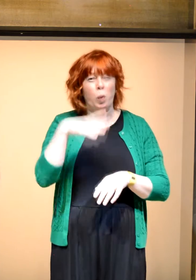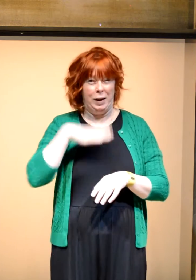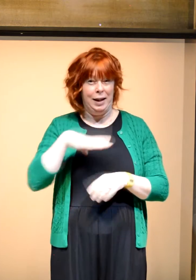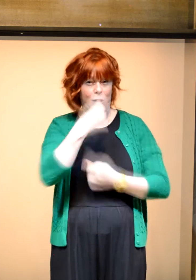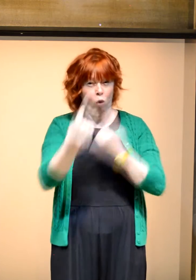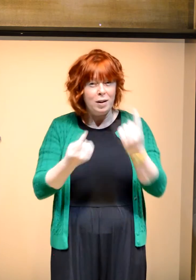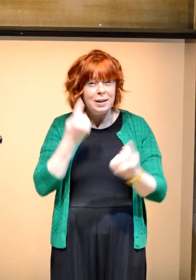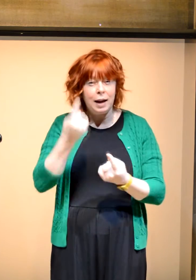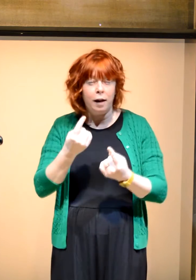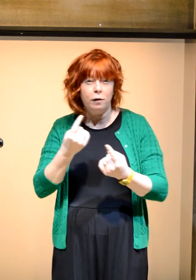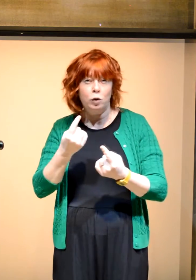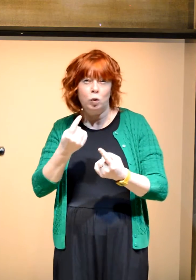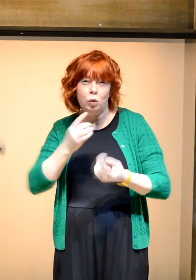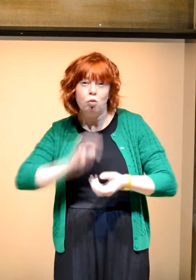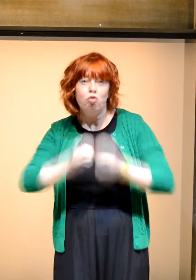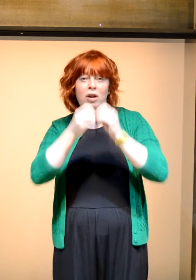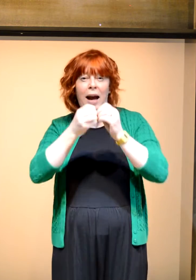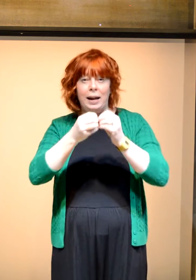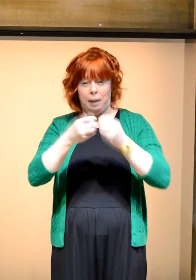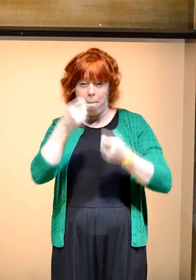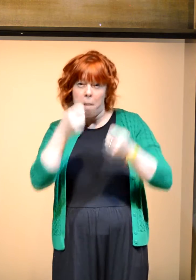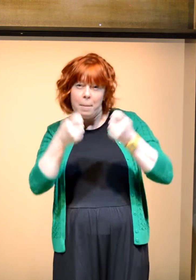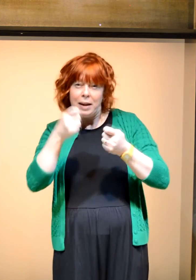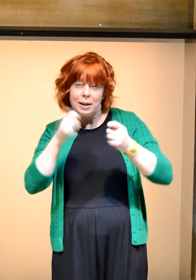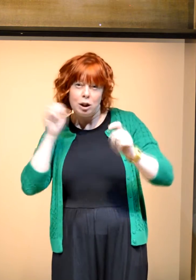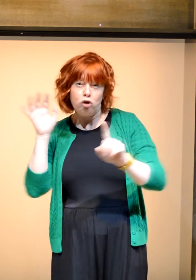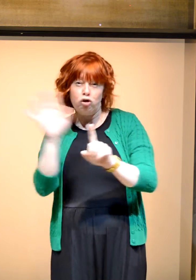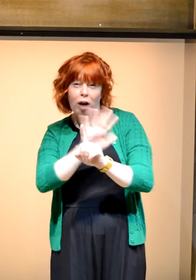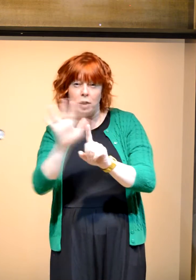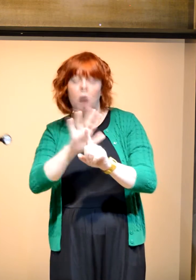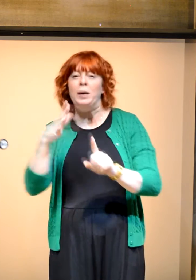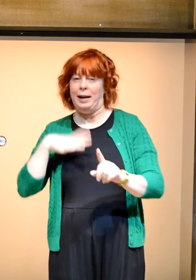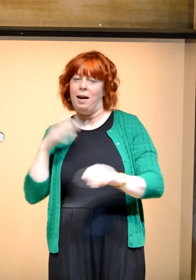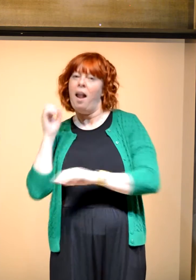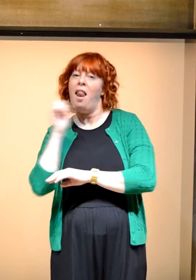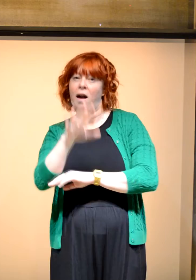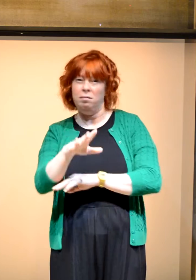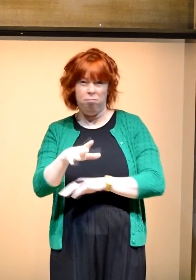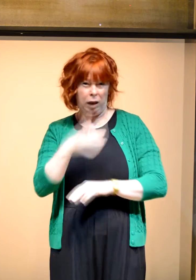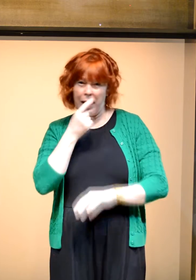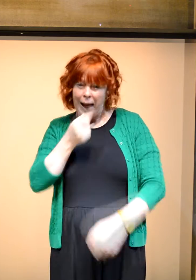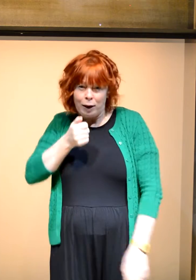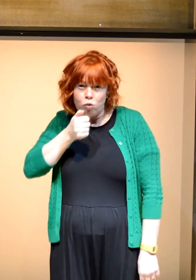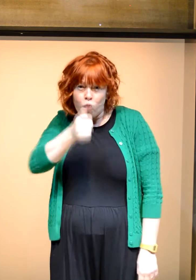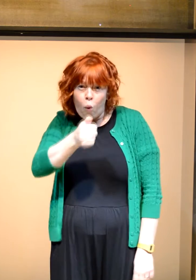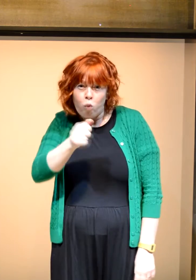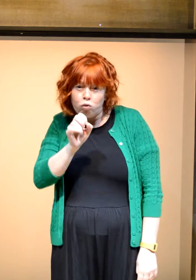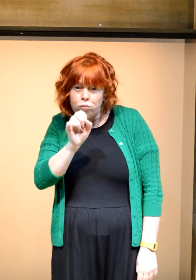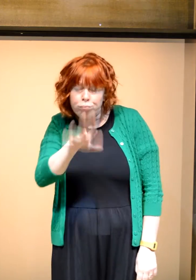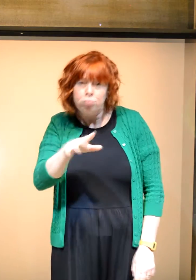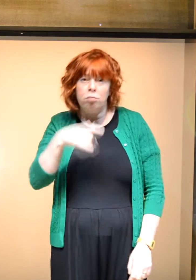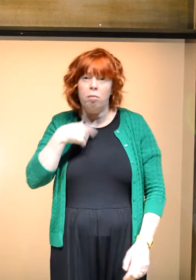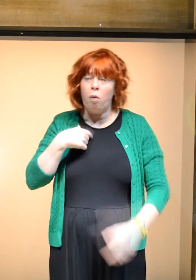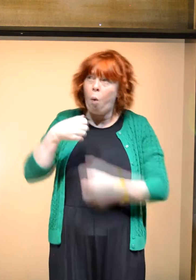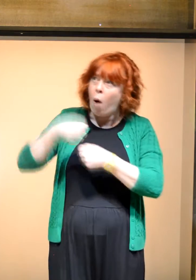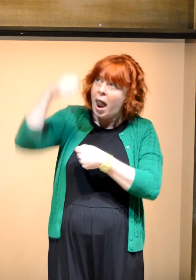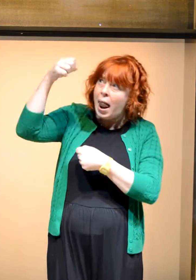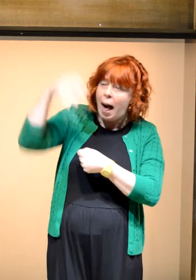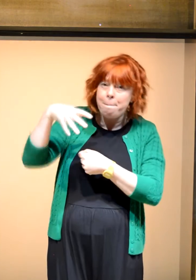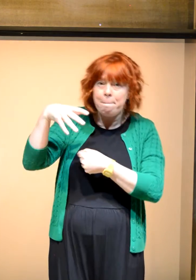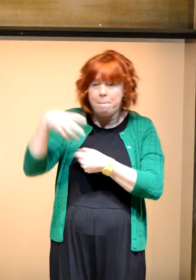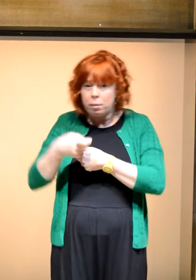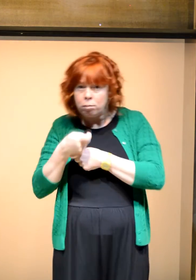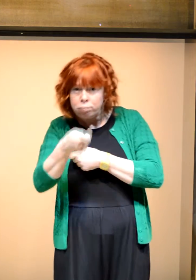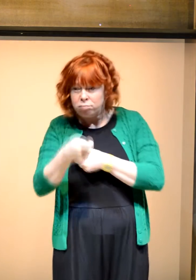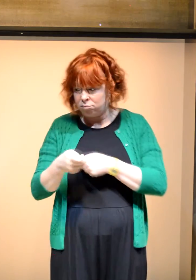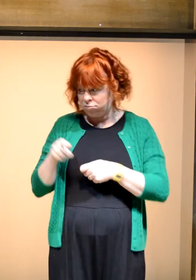for your shadow puppetry is a light. You can use a torch or a lamp. We've got a little lamp here and